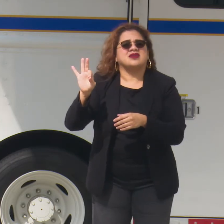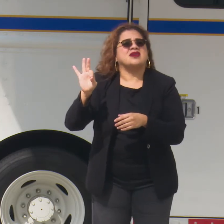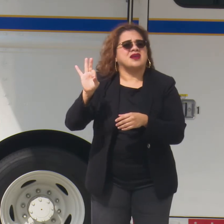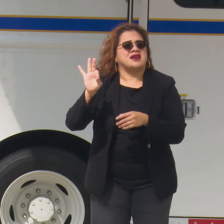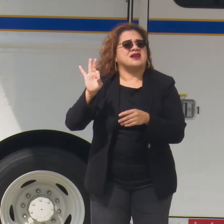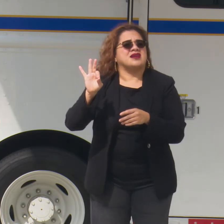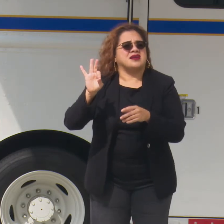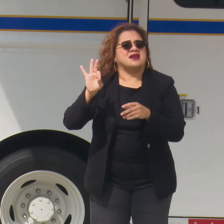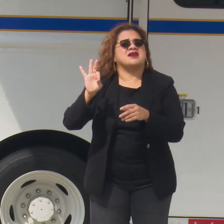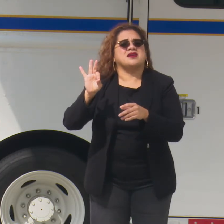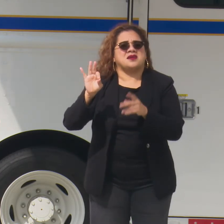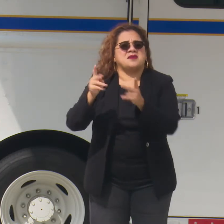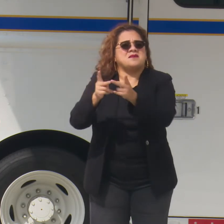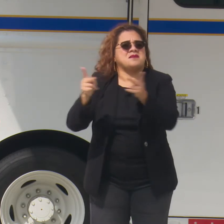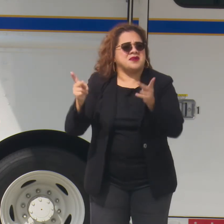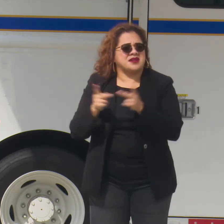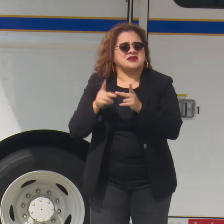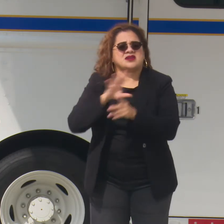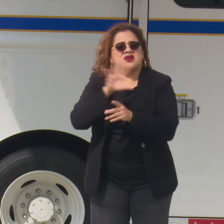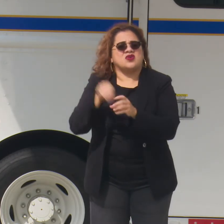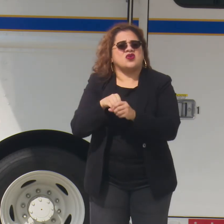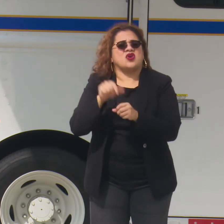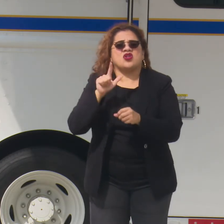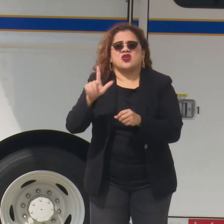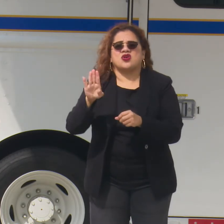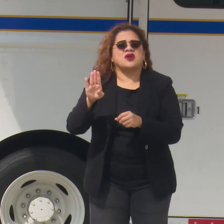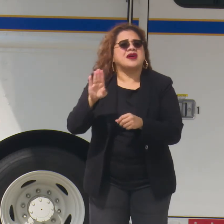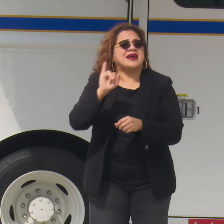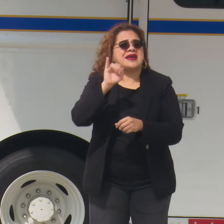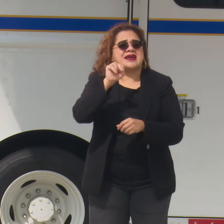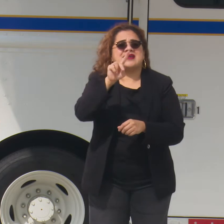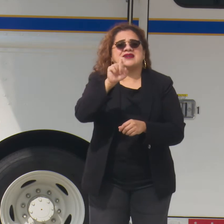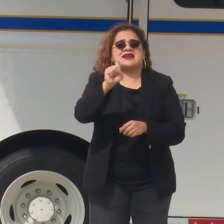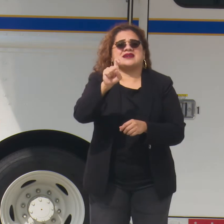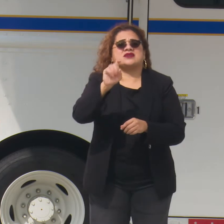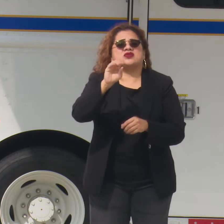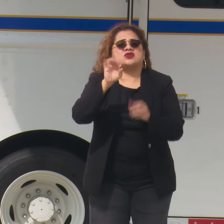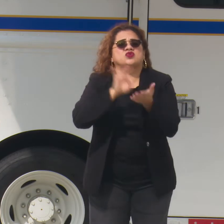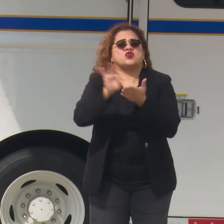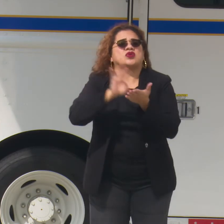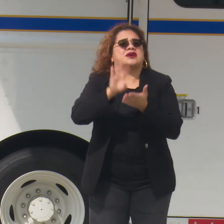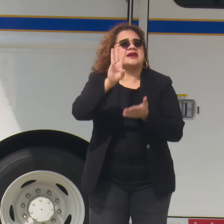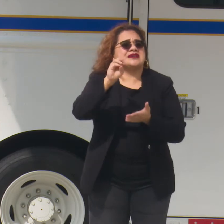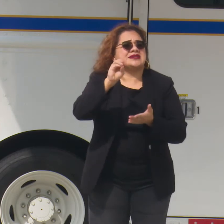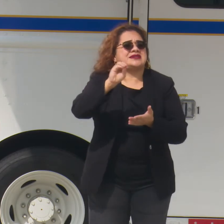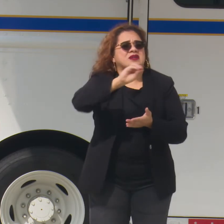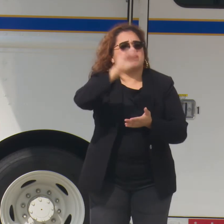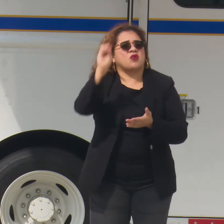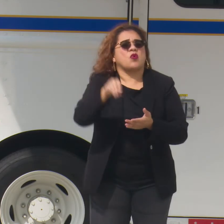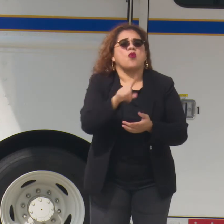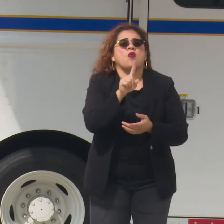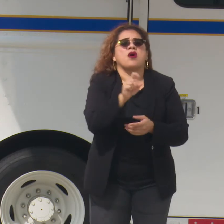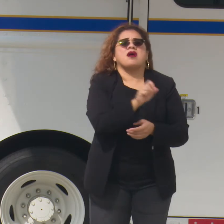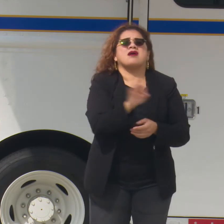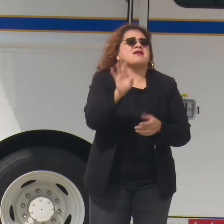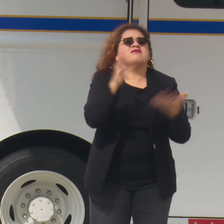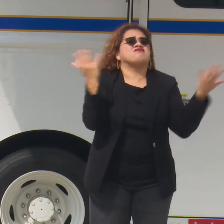county and rated Long Beach with an index score of 60 percent, making the city one of, one of the city,